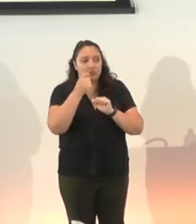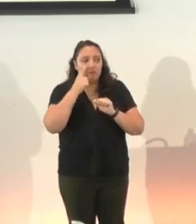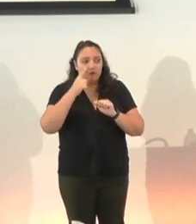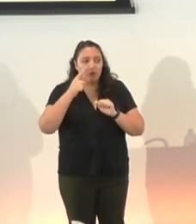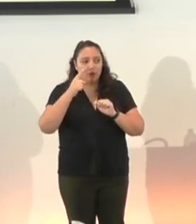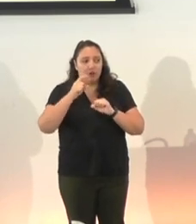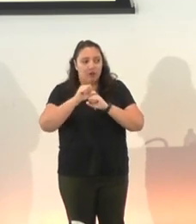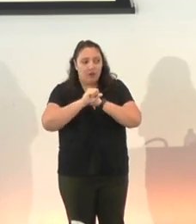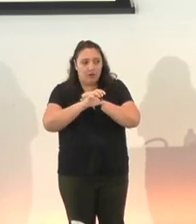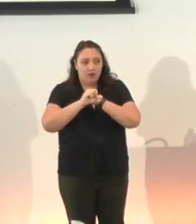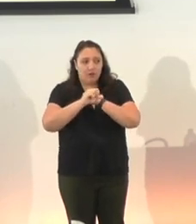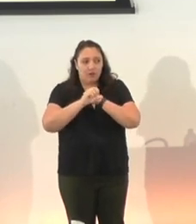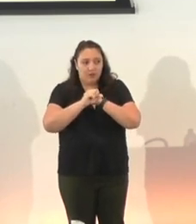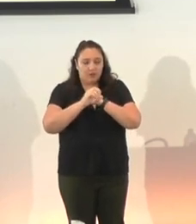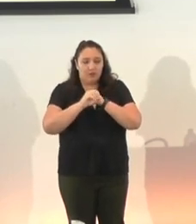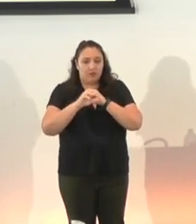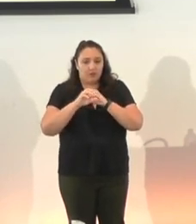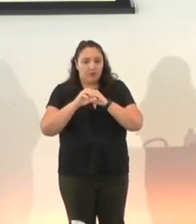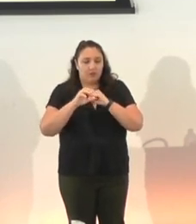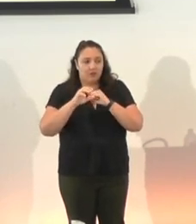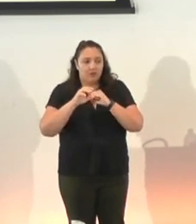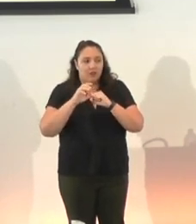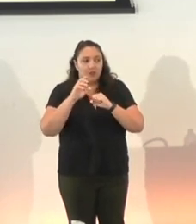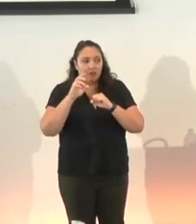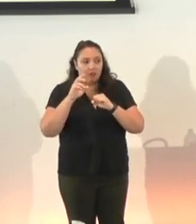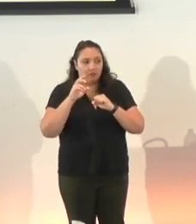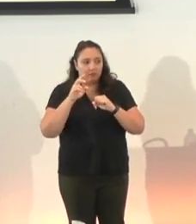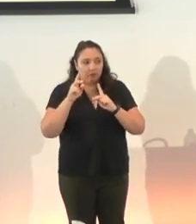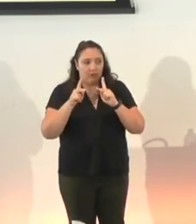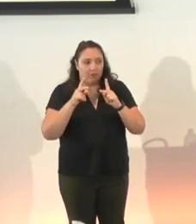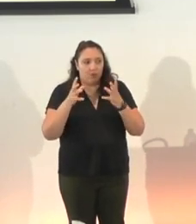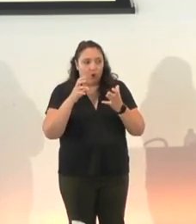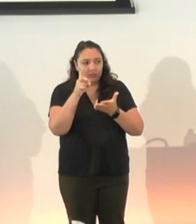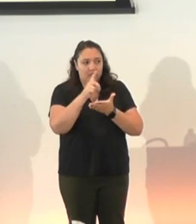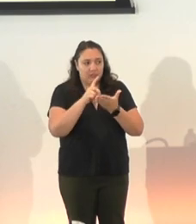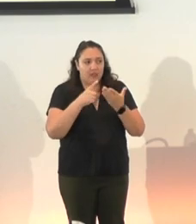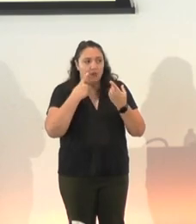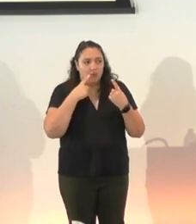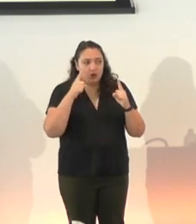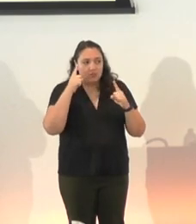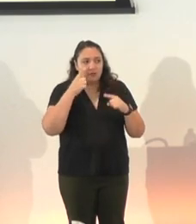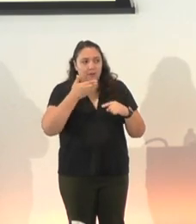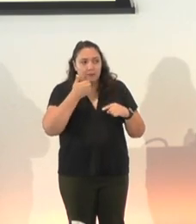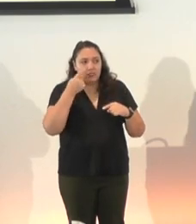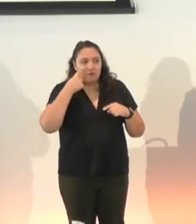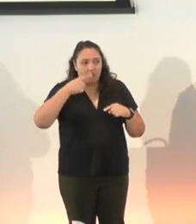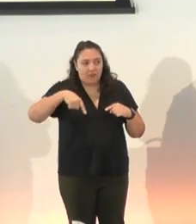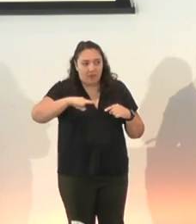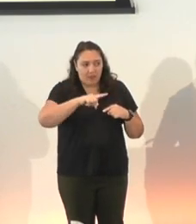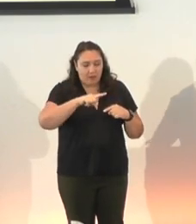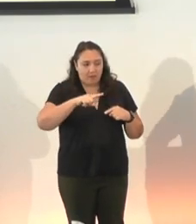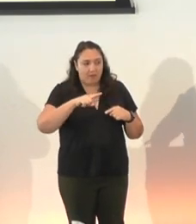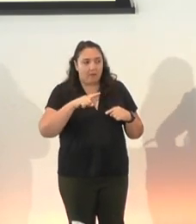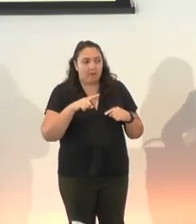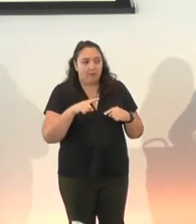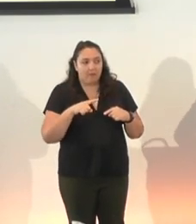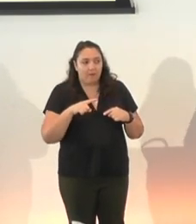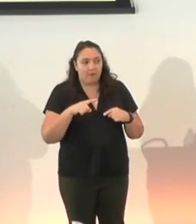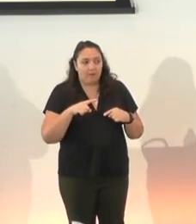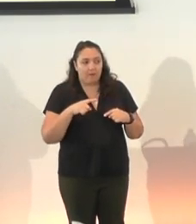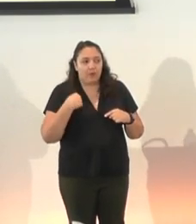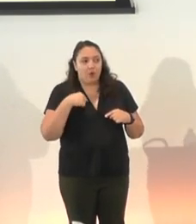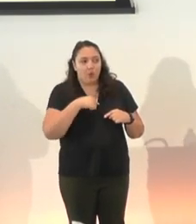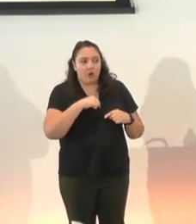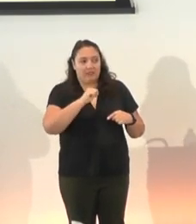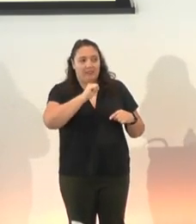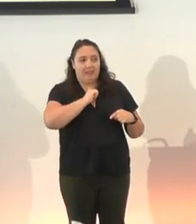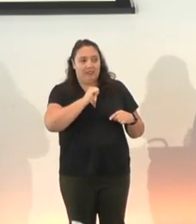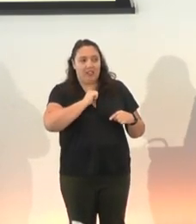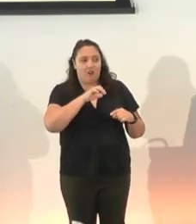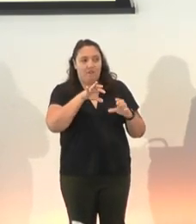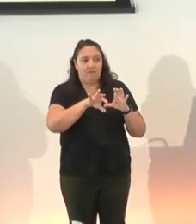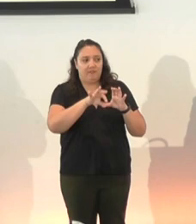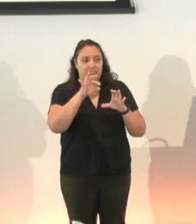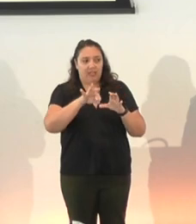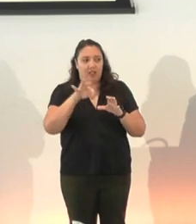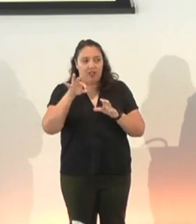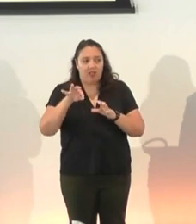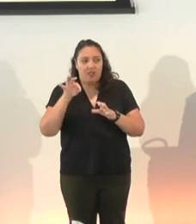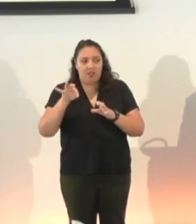People once a design that works better for them so we find the people have chosen to be part of